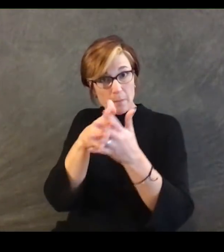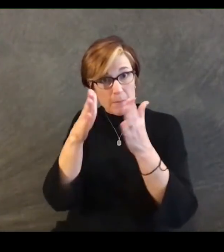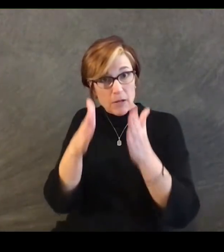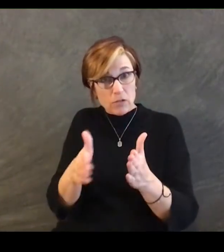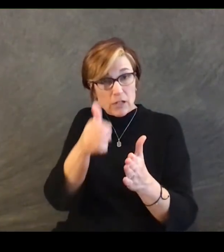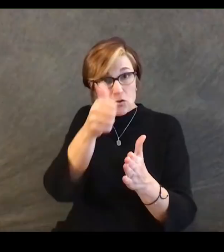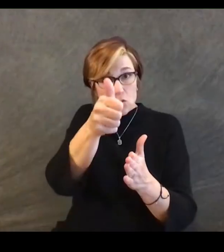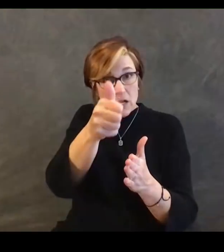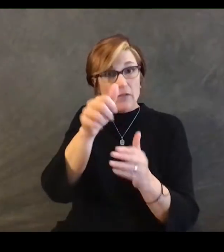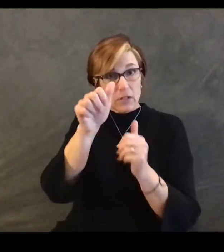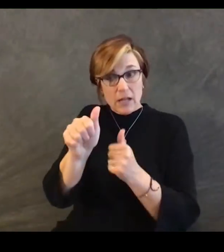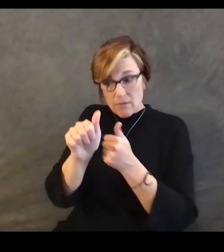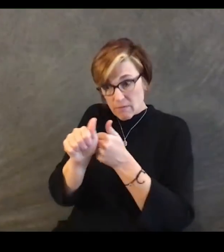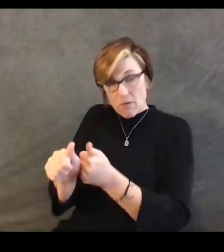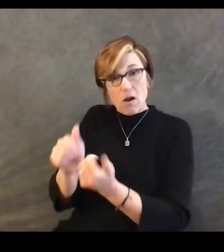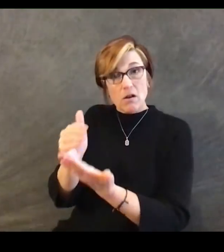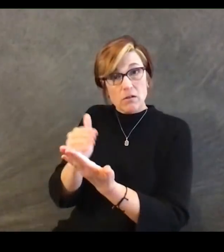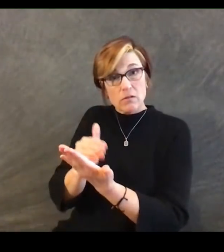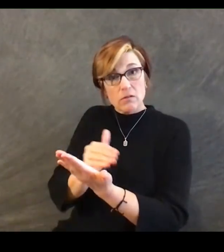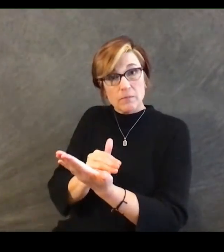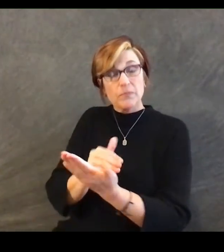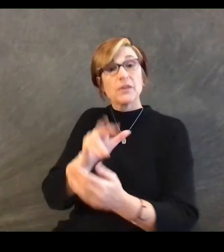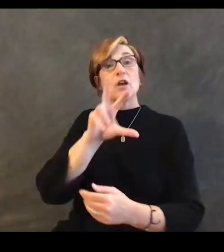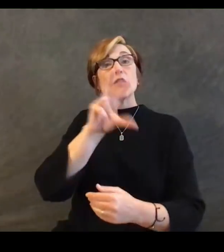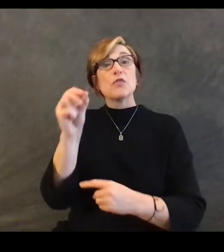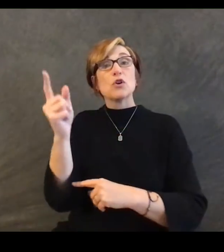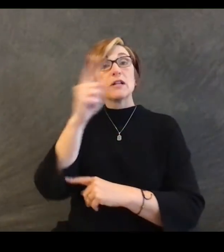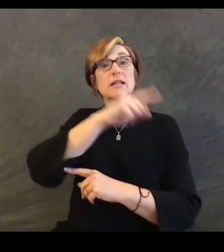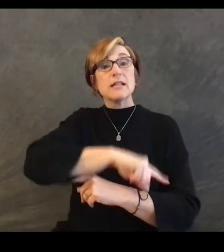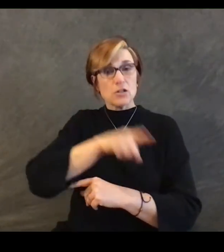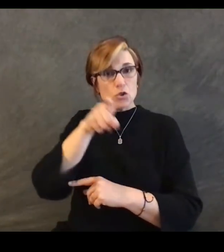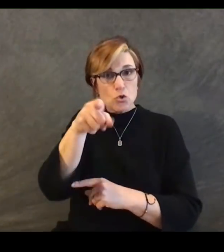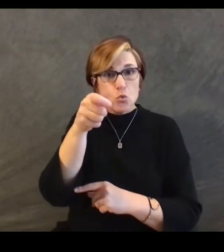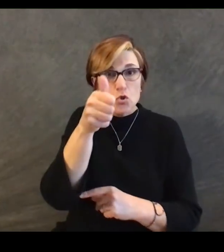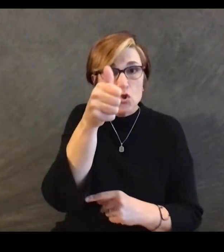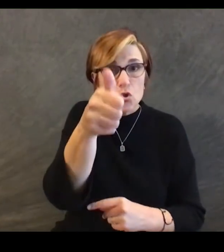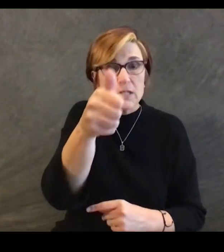the spread 30 days to make a difference in the lives of the American people